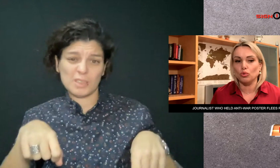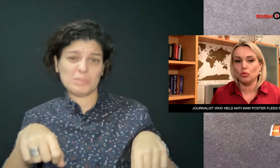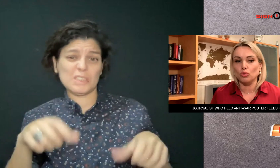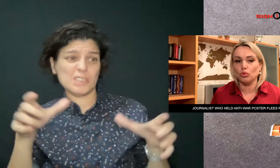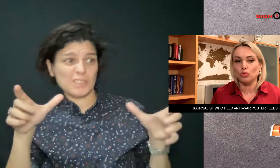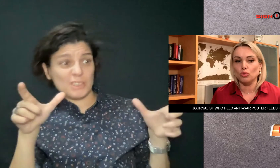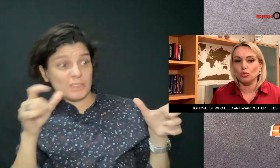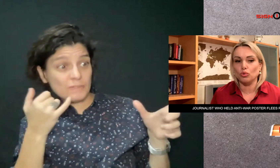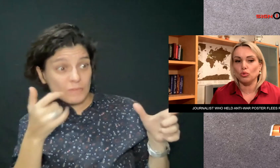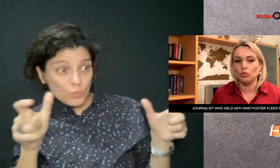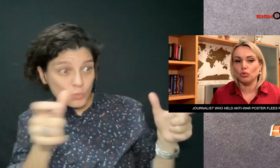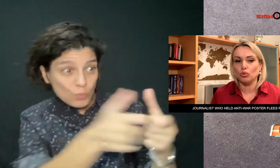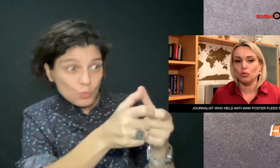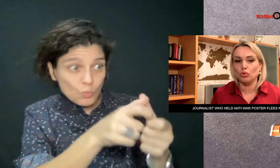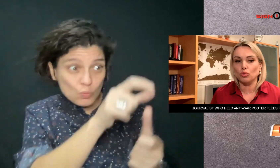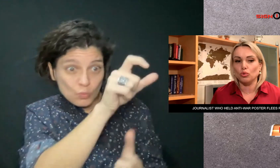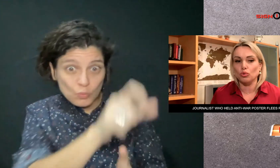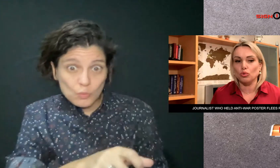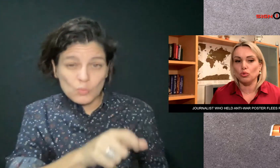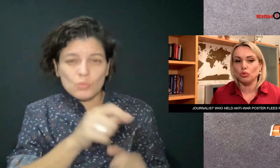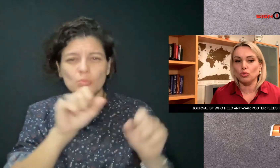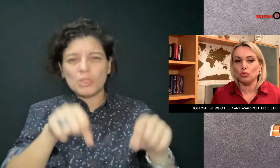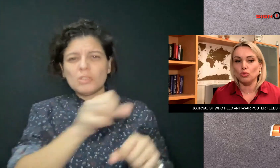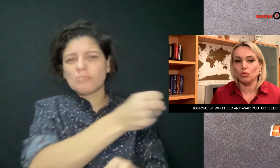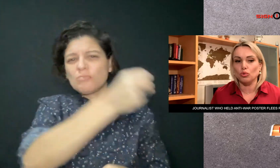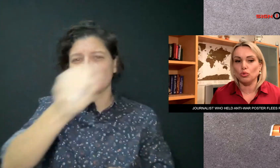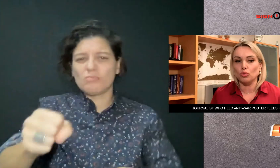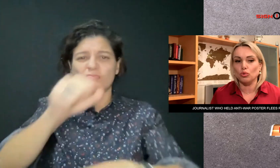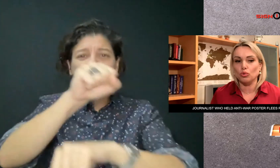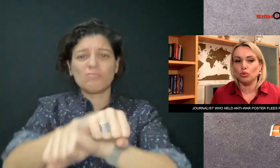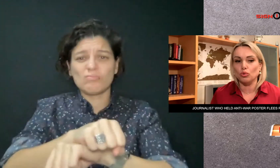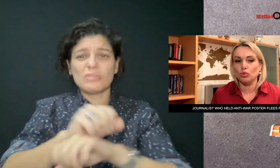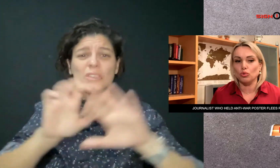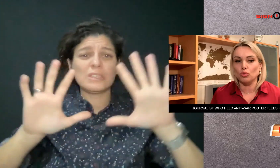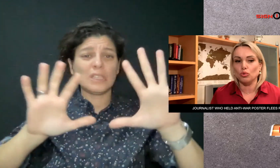she is now on Russia's most wanted list and could face 10 years in prison if she's caught